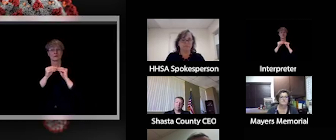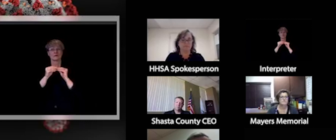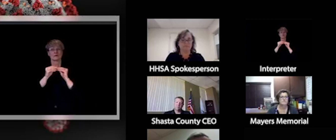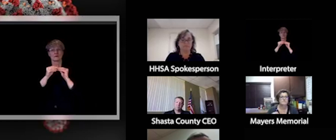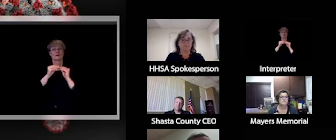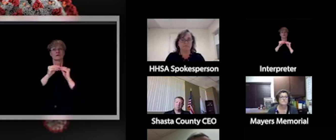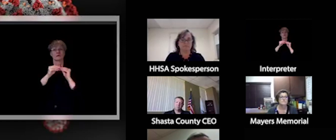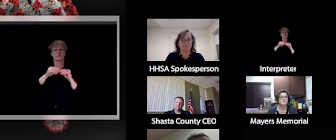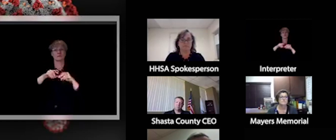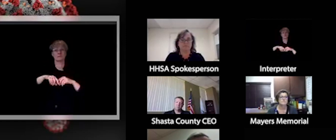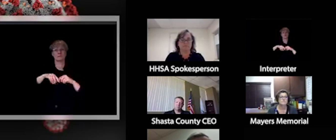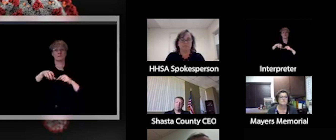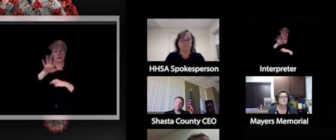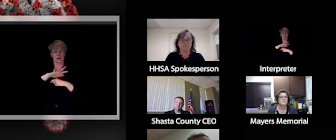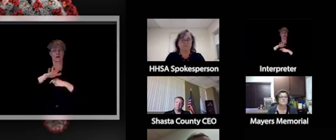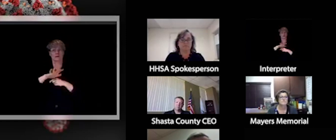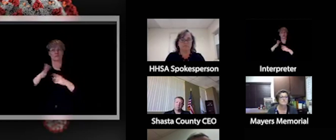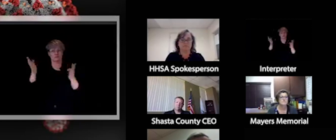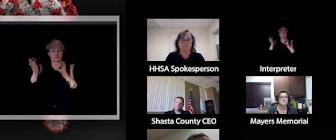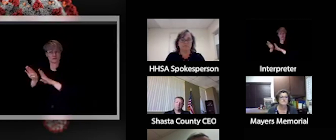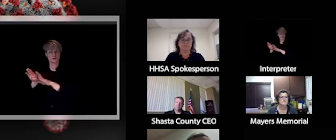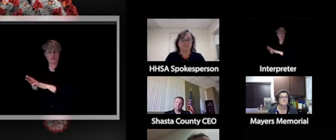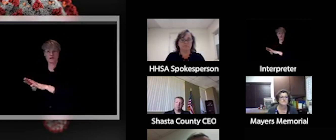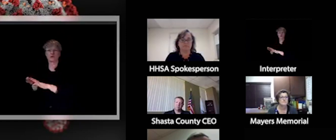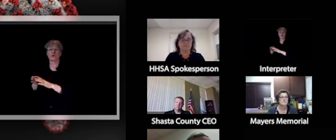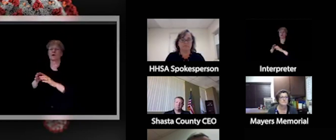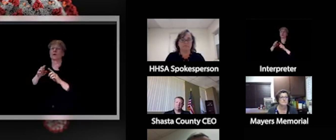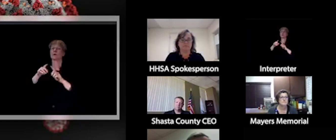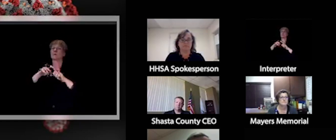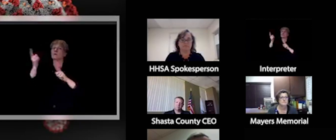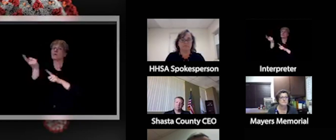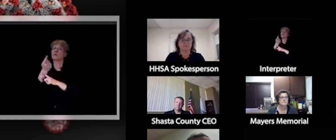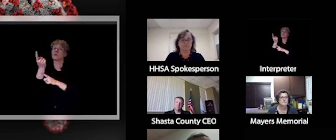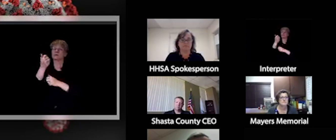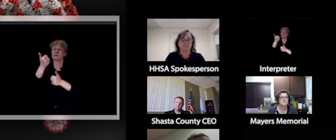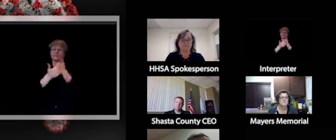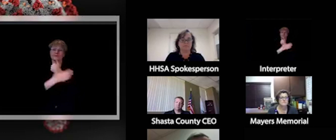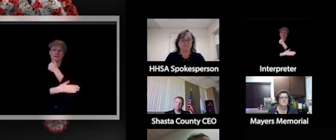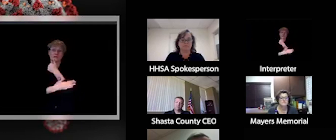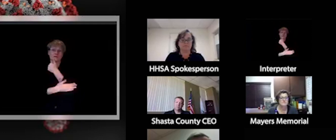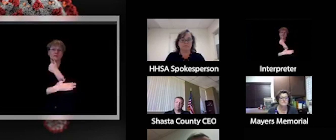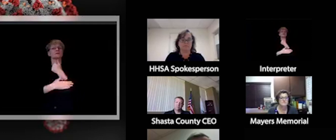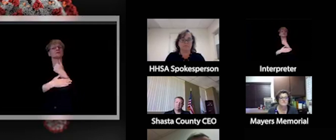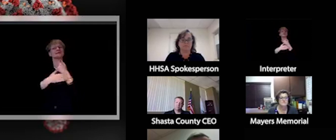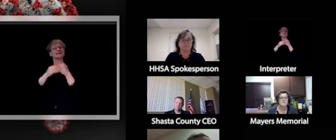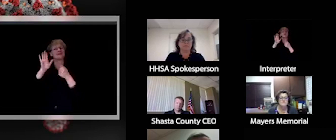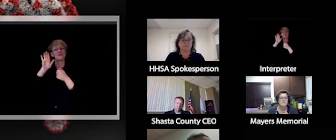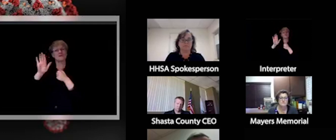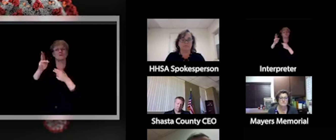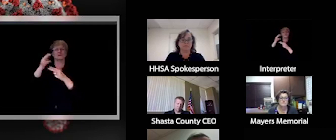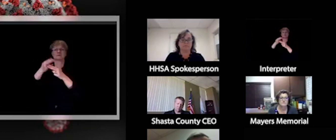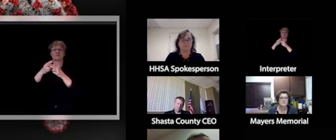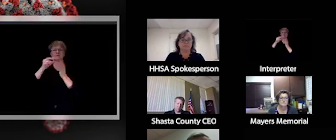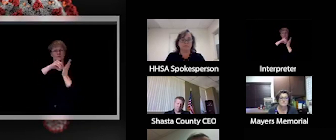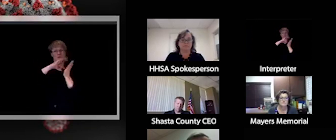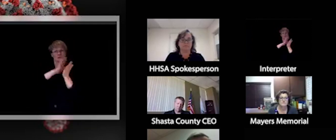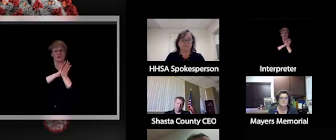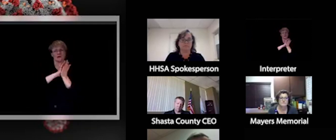this moment. There are some other North State counties that are. So, it may affect those